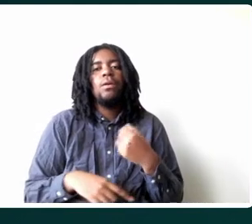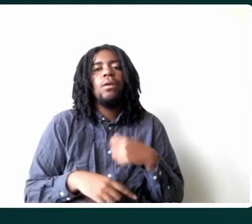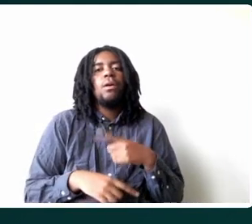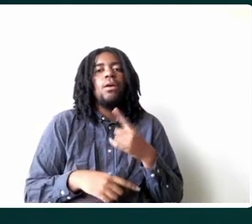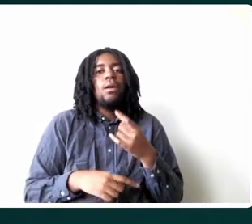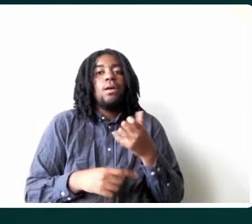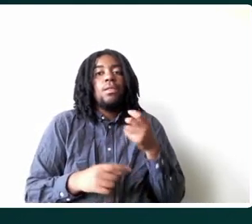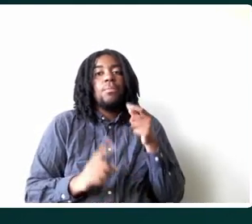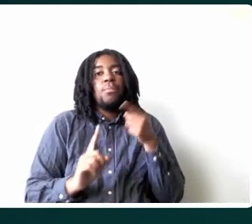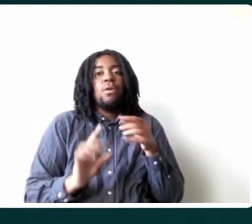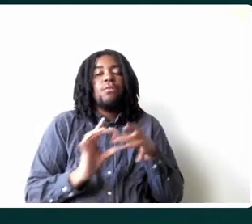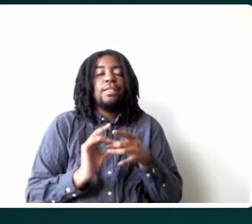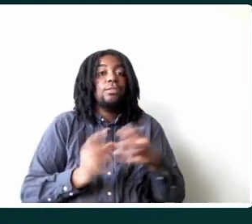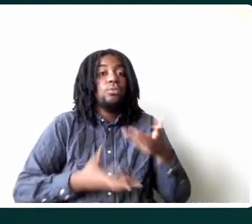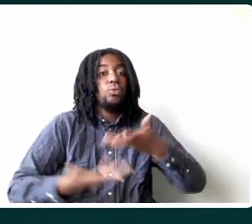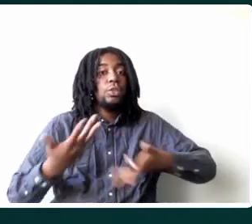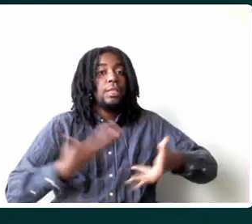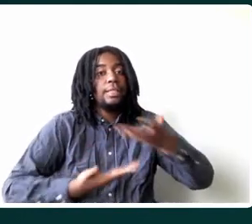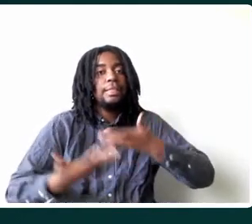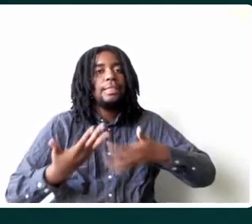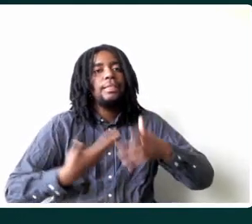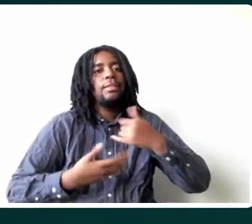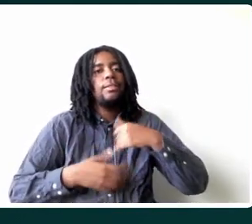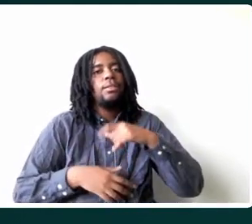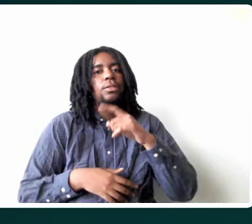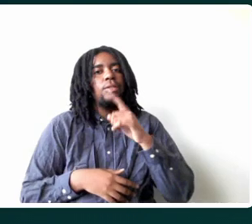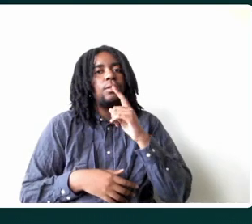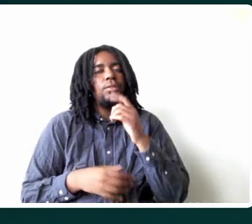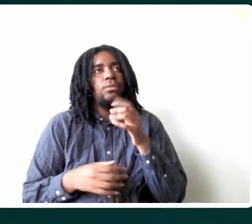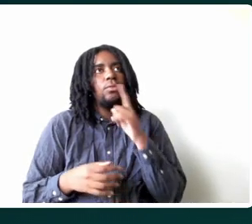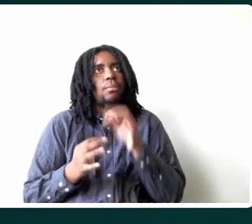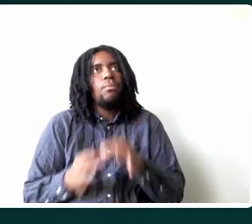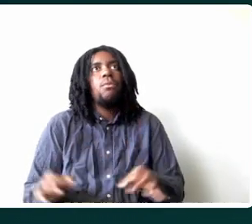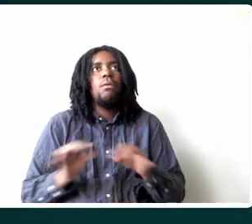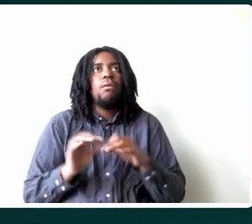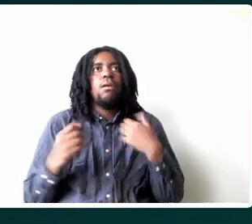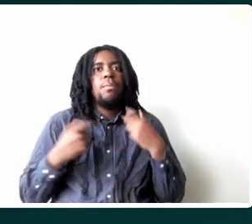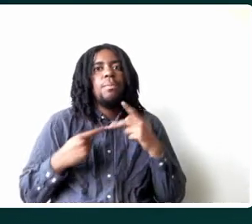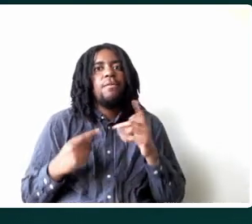is just how important young people felt it was to just find connection. Like literally